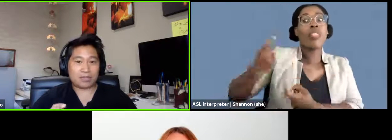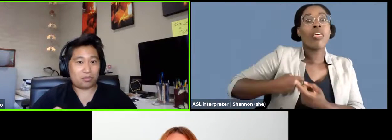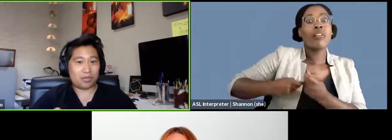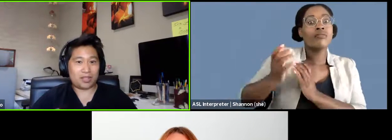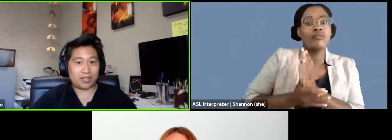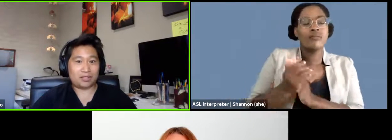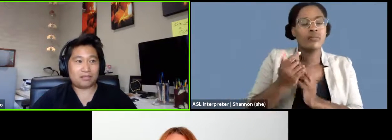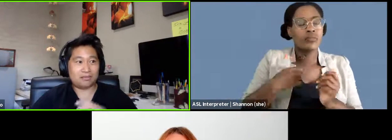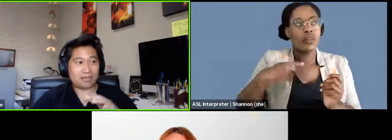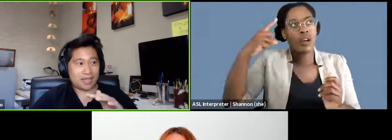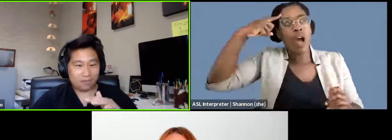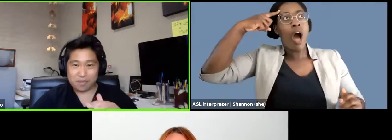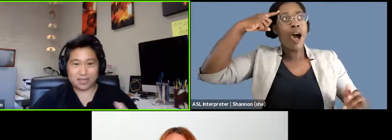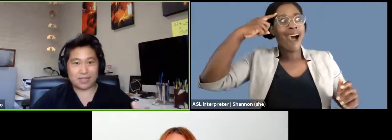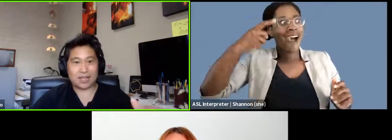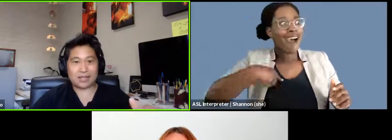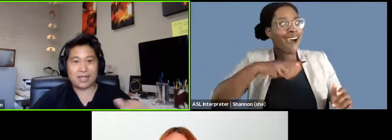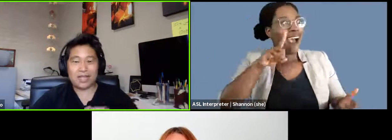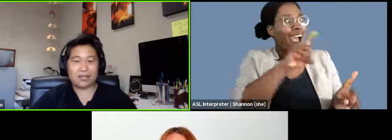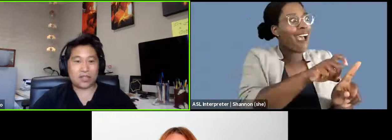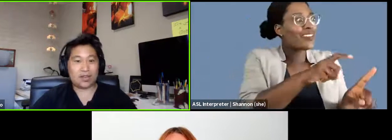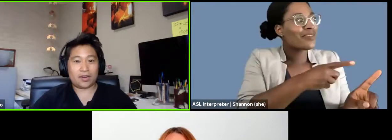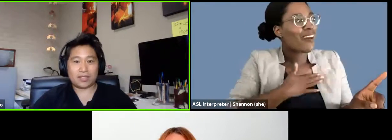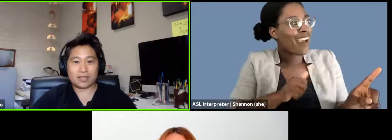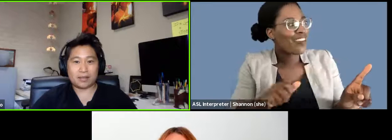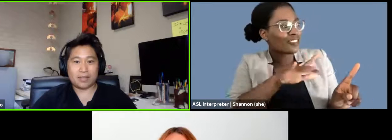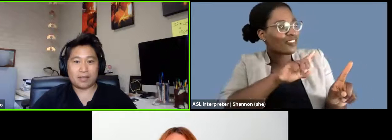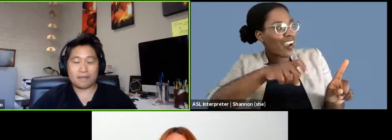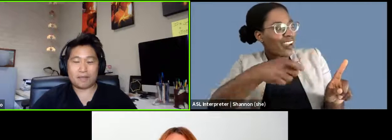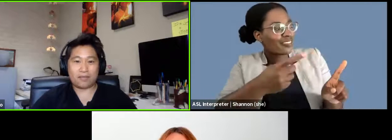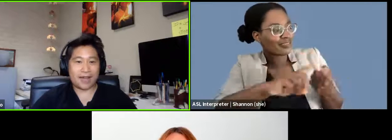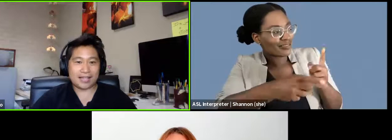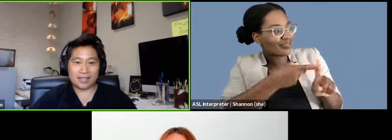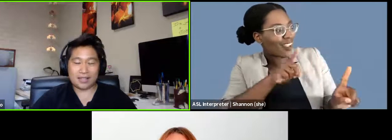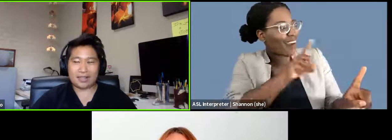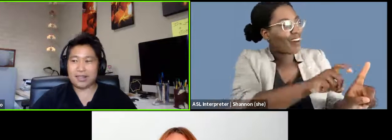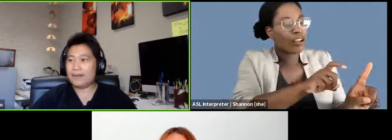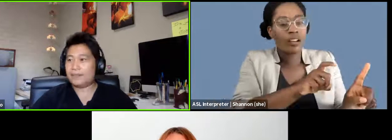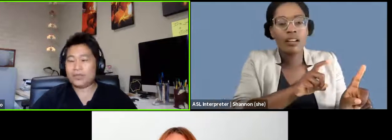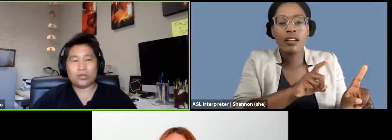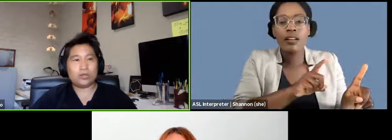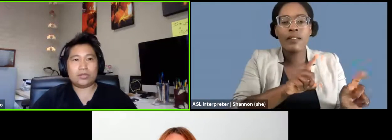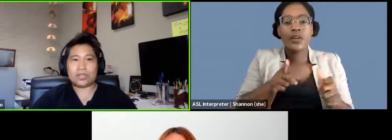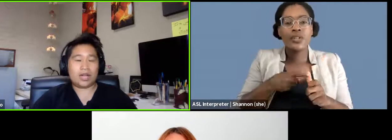and a really good kind of baseline. If you are curious about something before asking, Google's